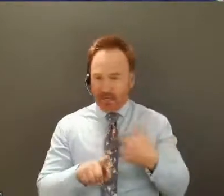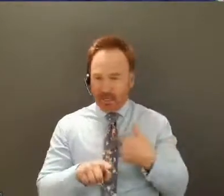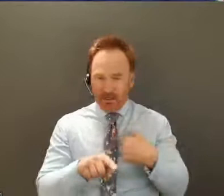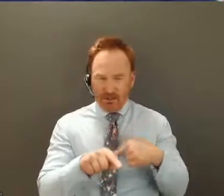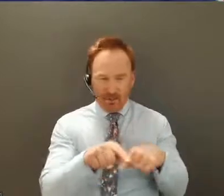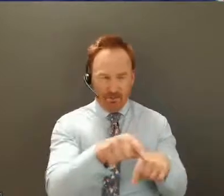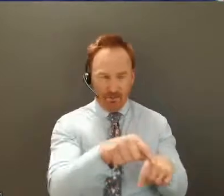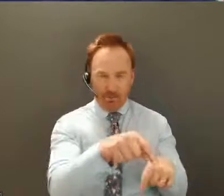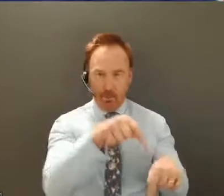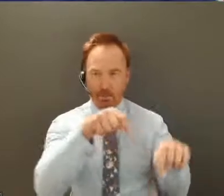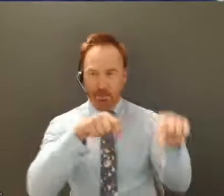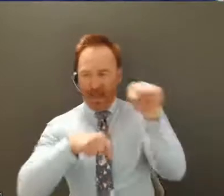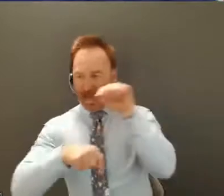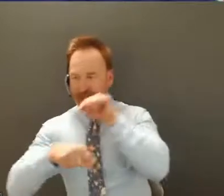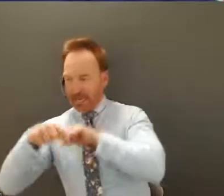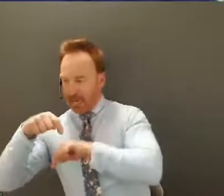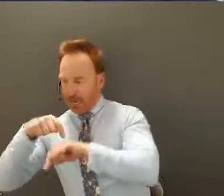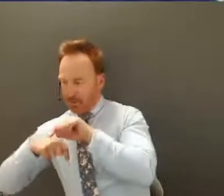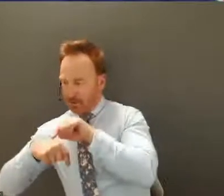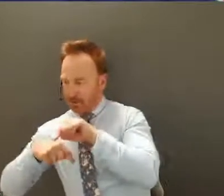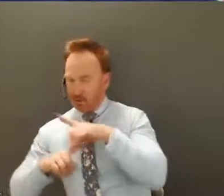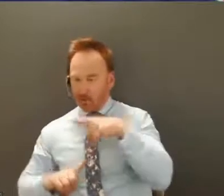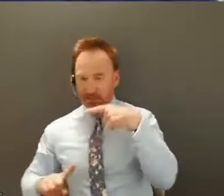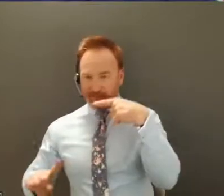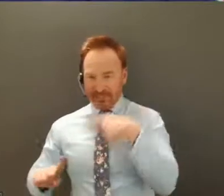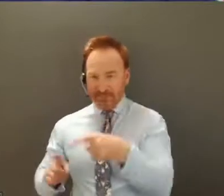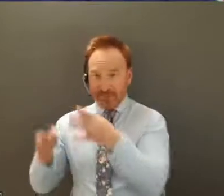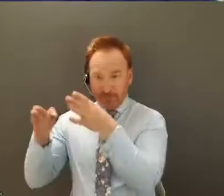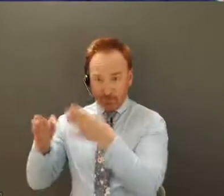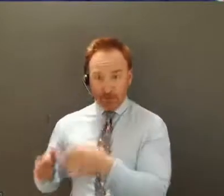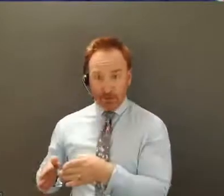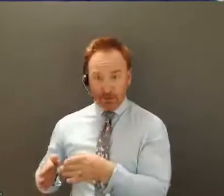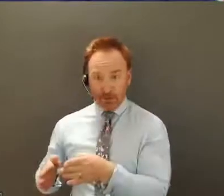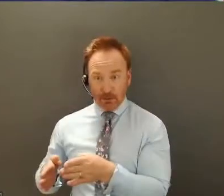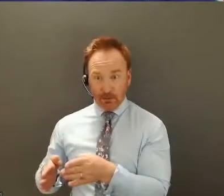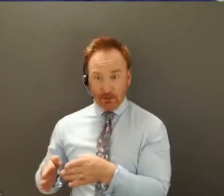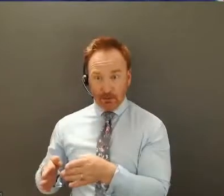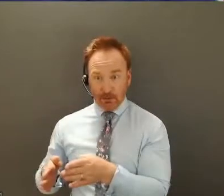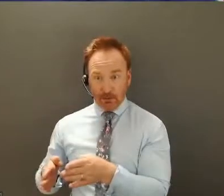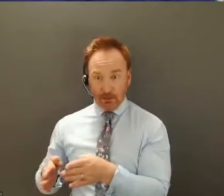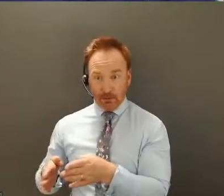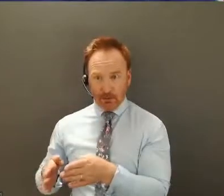give something in French. The card is a reminder and